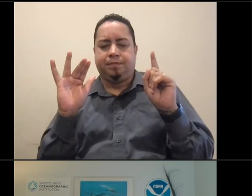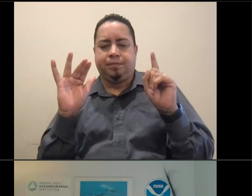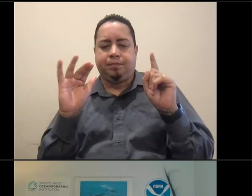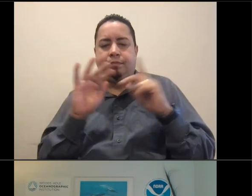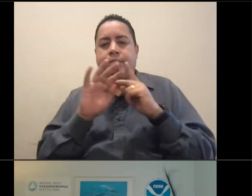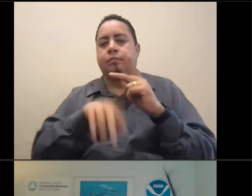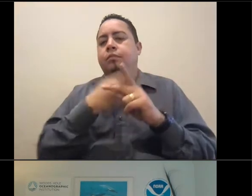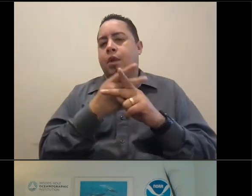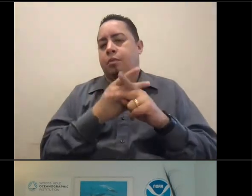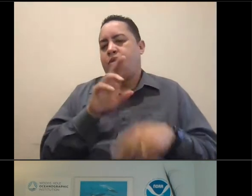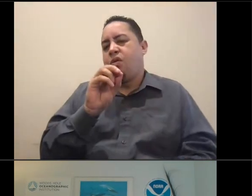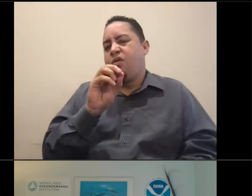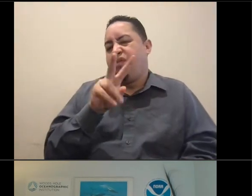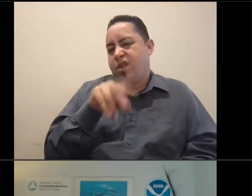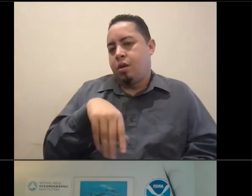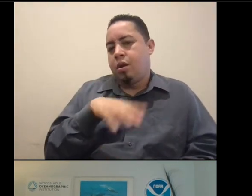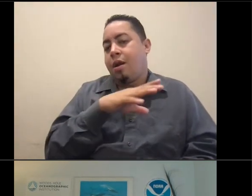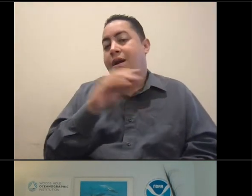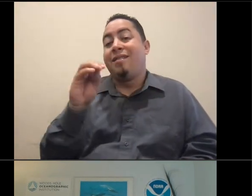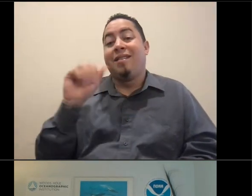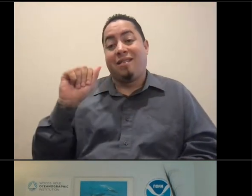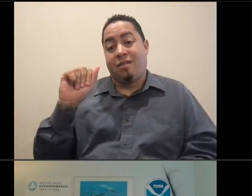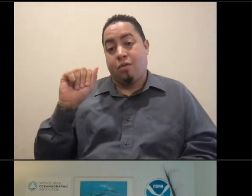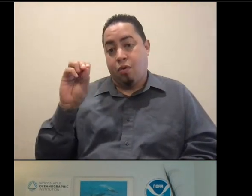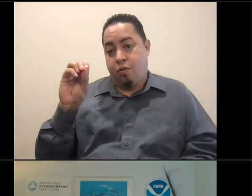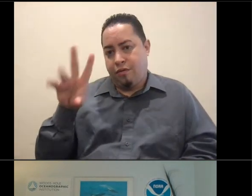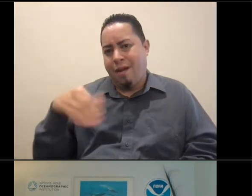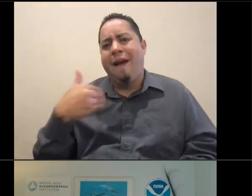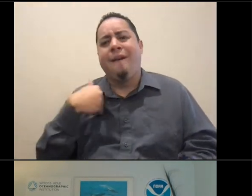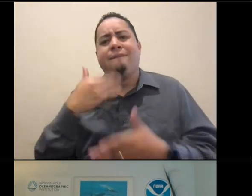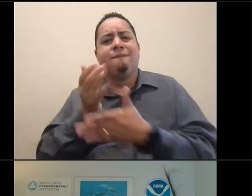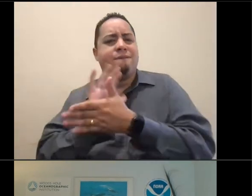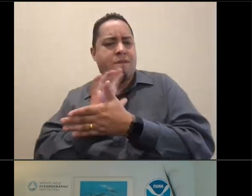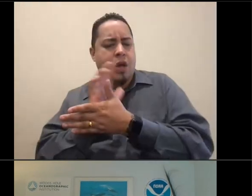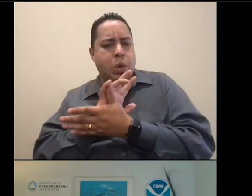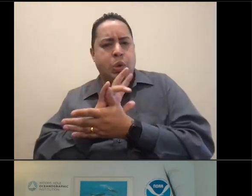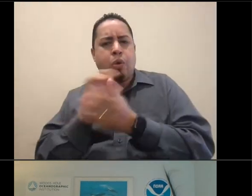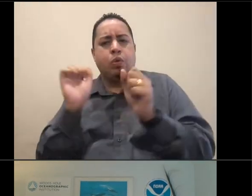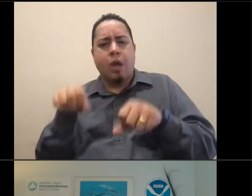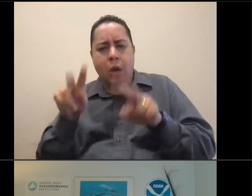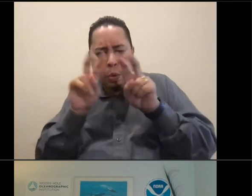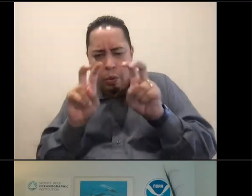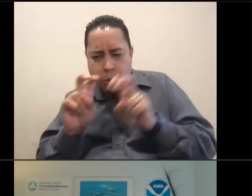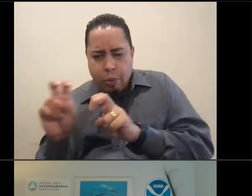of either ROV or AOVs in there. There's some video footage where you can look around them. So I encourage you to do a Google search